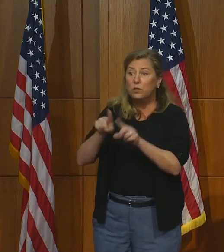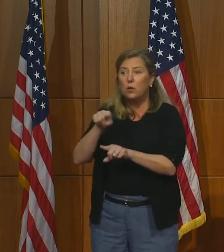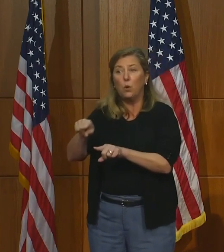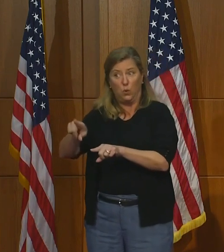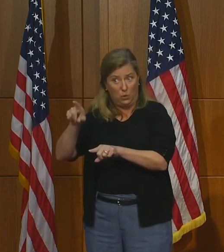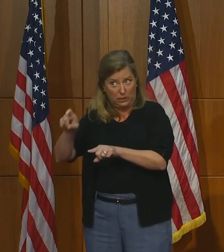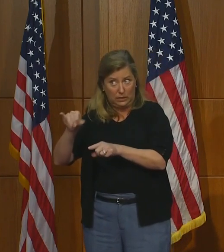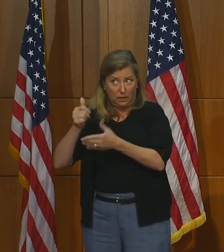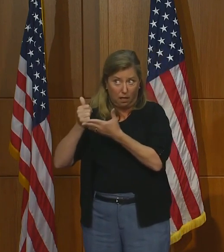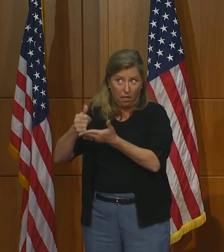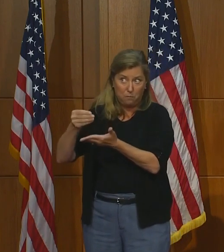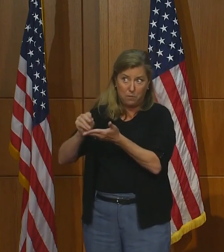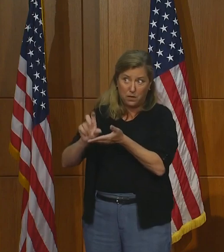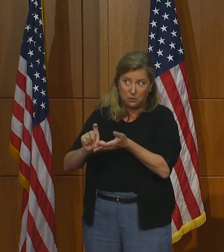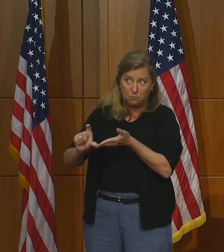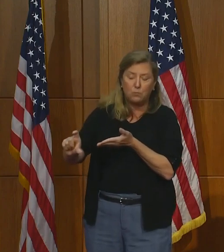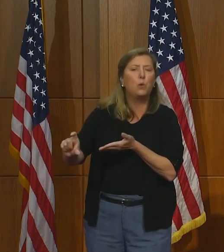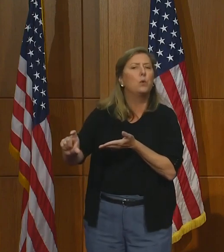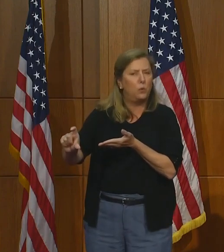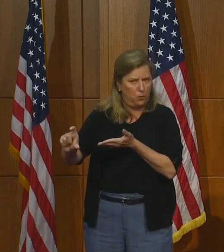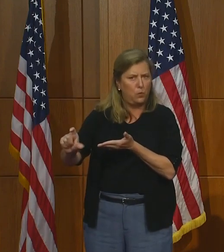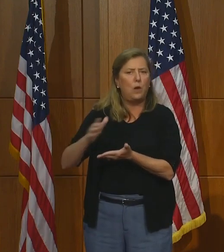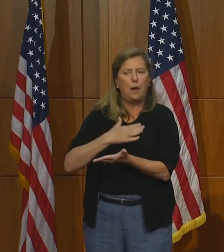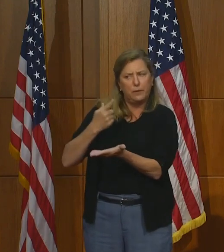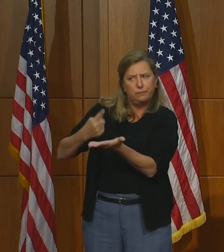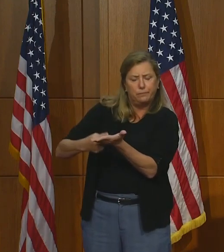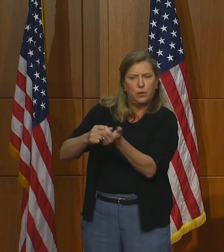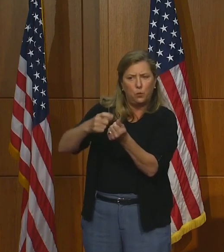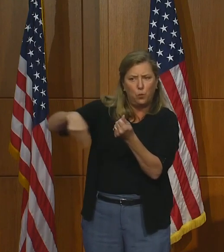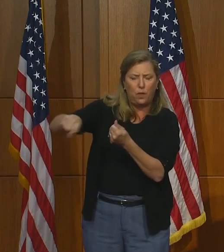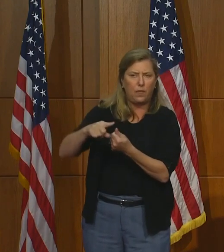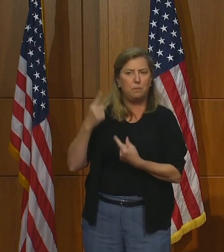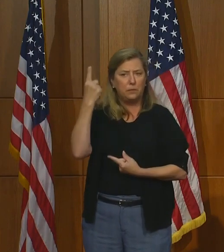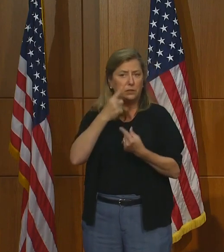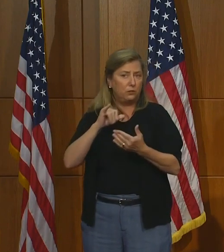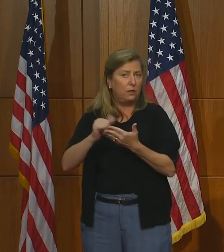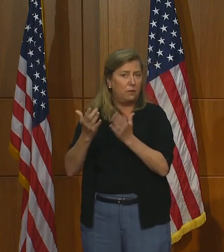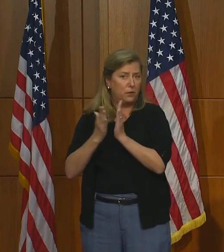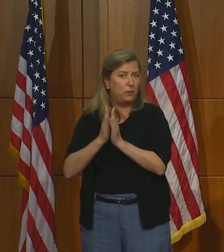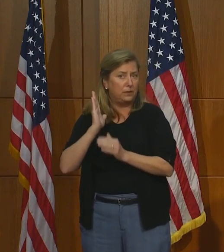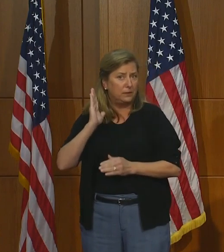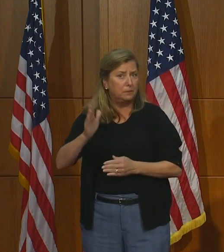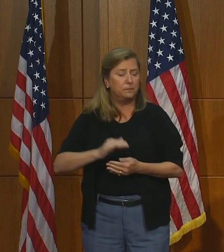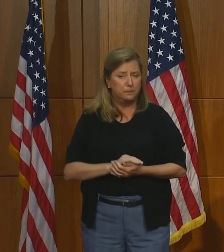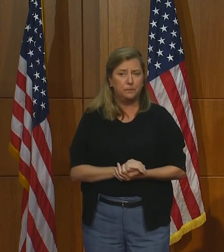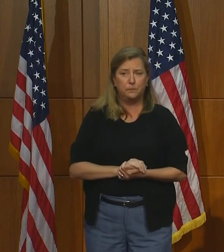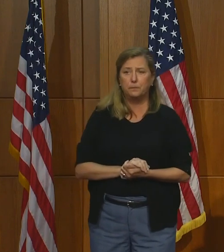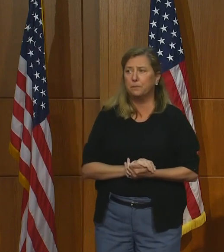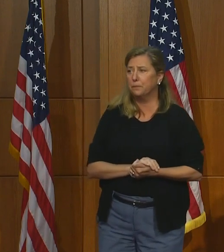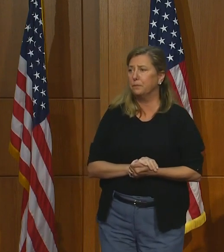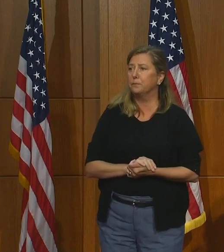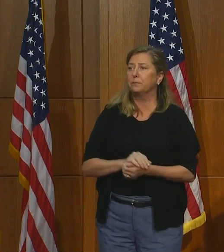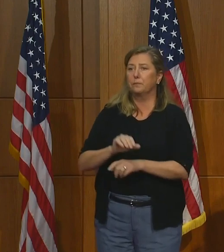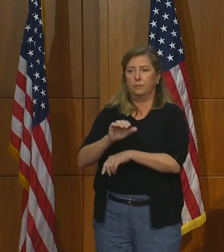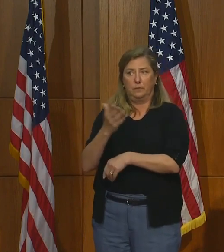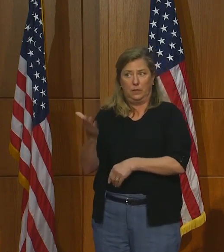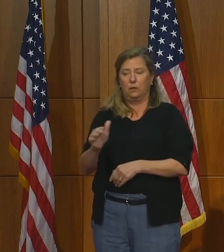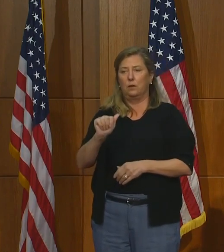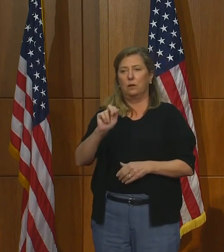INTO A LOW AND US IF THEY WITH IF THERE ARE DISTRICTS THAT NEED THAT HELP WE WILL BE GLAD TO HAVE THAT DISCUSSION WITH